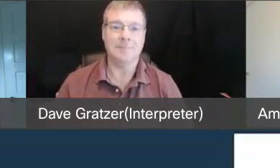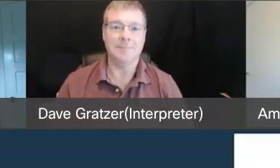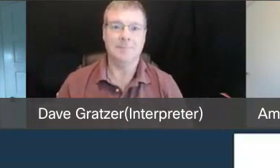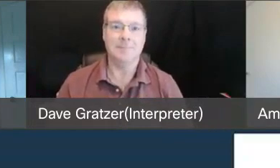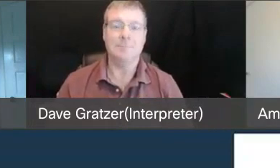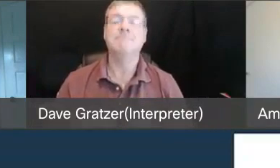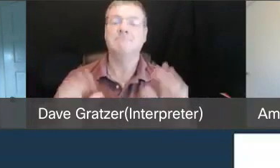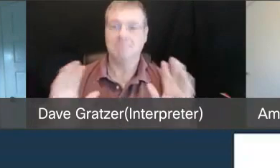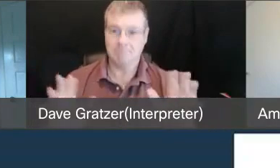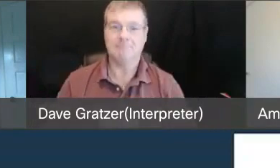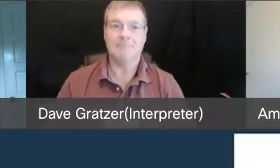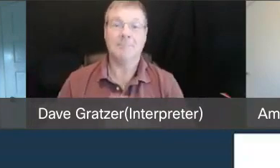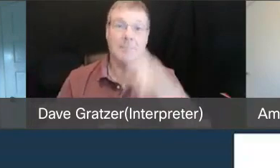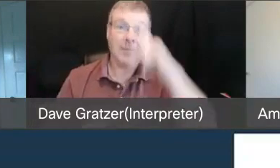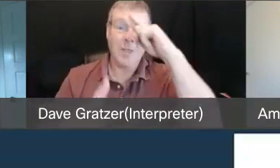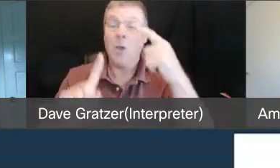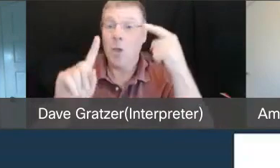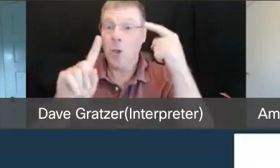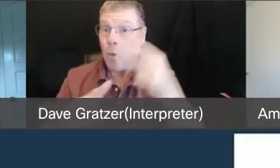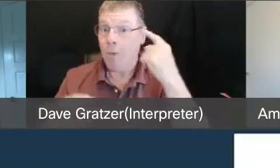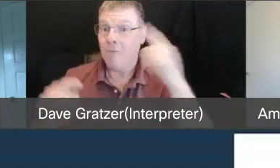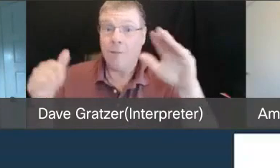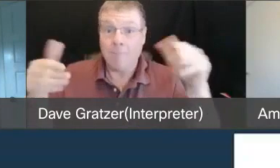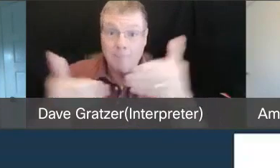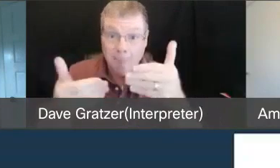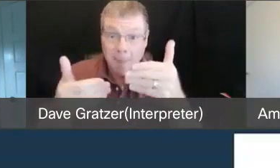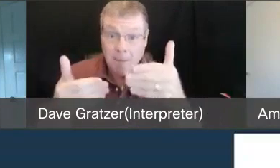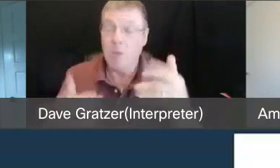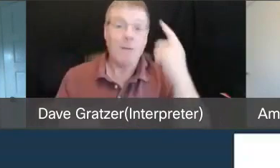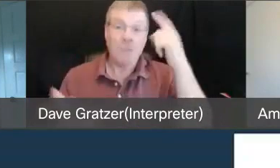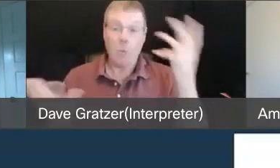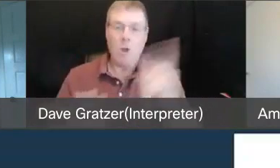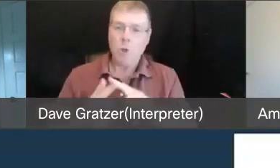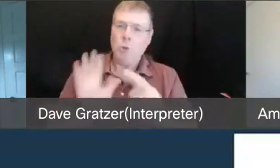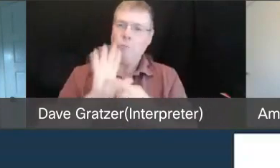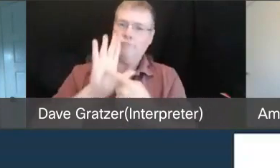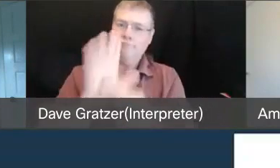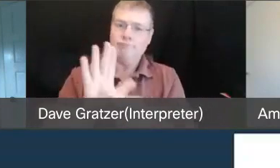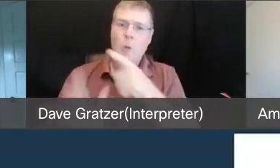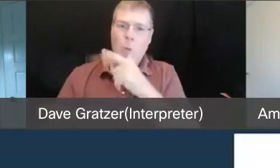All right, so the goal of the introduction is to introduce the applicant and paint that picture